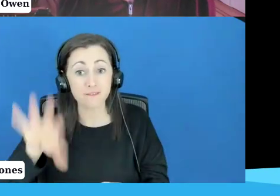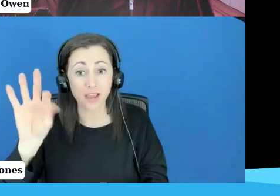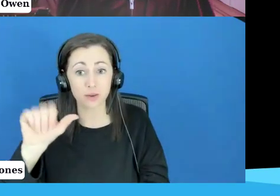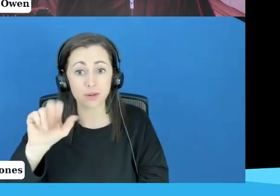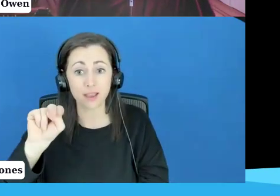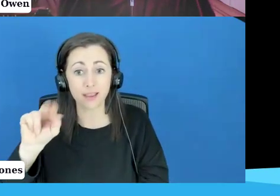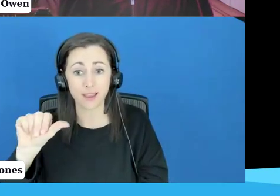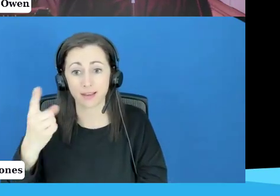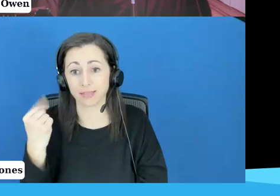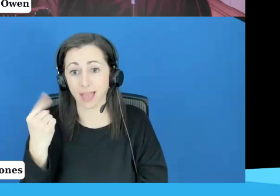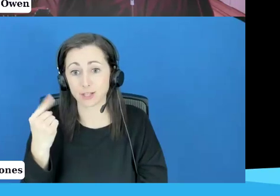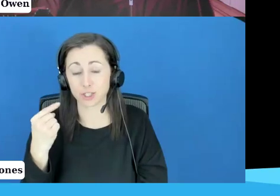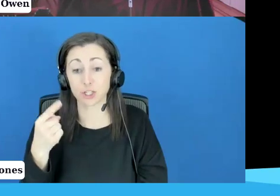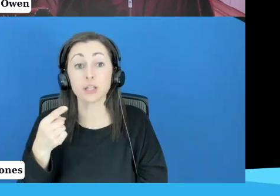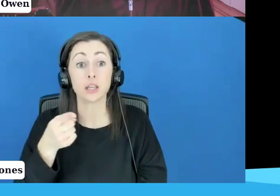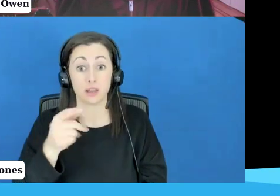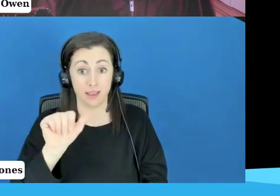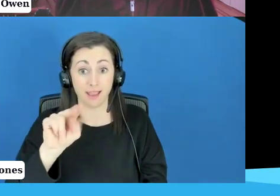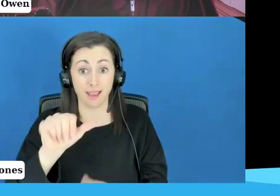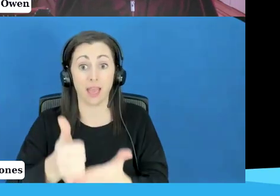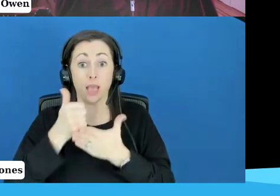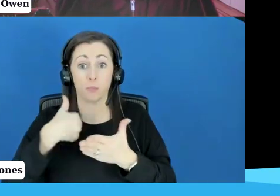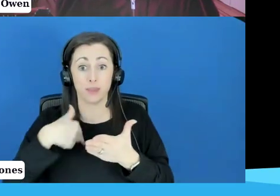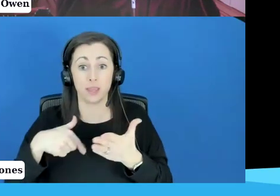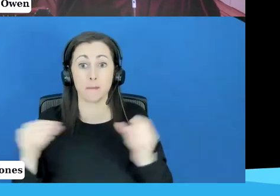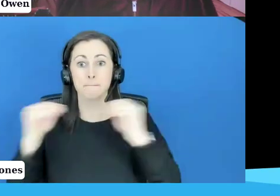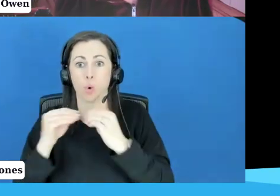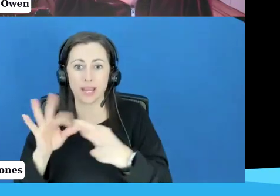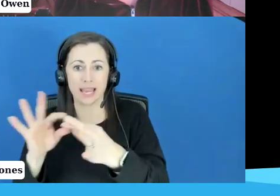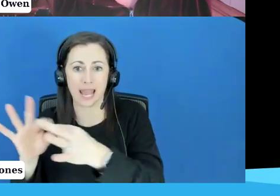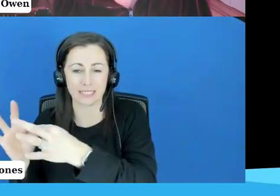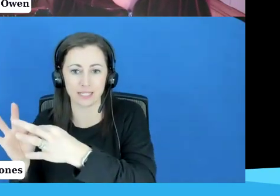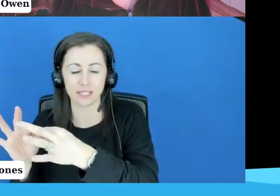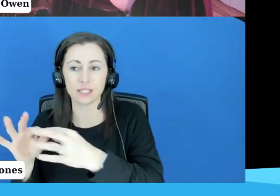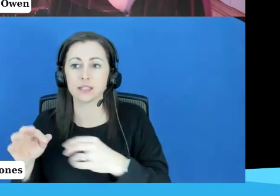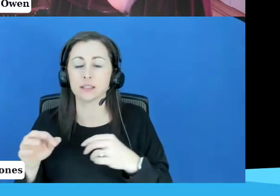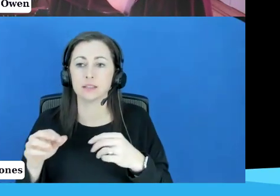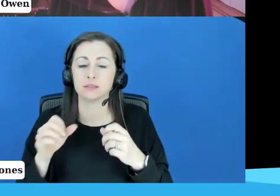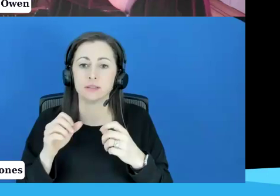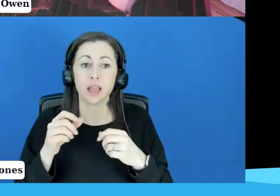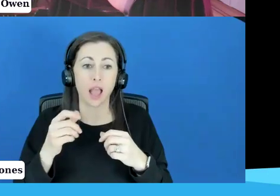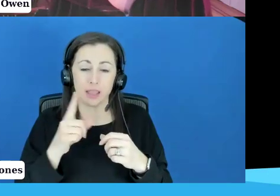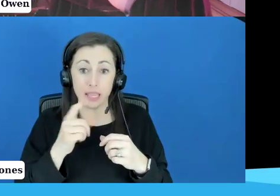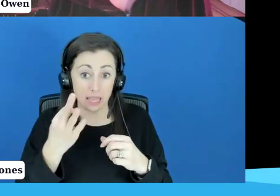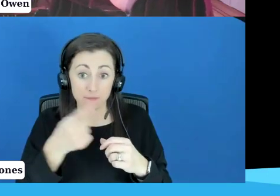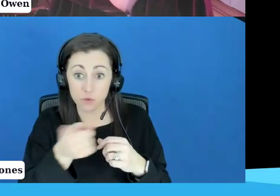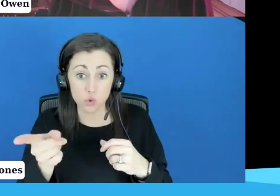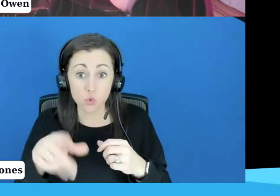and she helped me get even more connected because she's already in. I assure you, if you can find one of us, we will help you get plugged in.